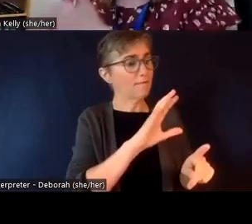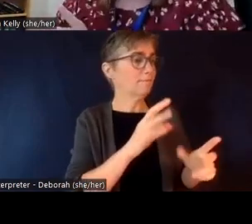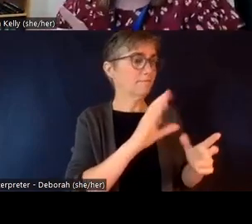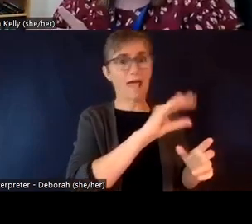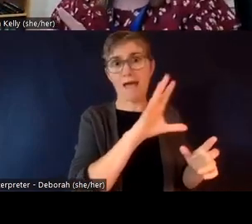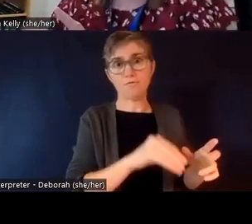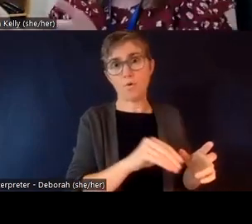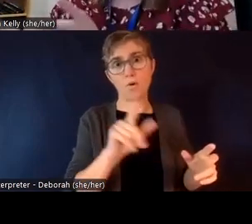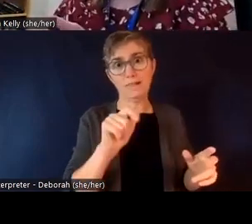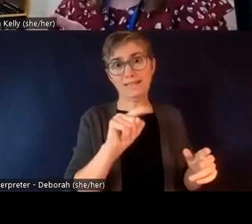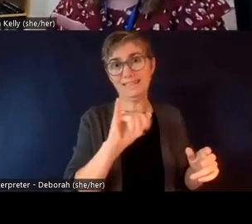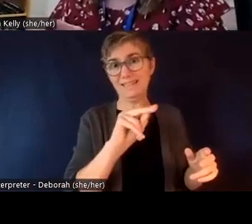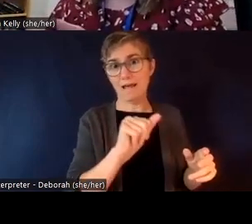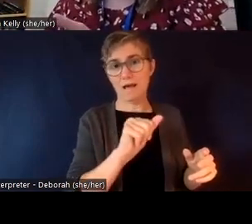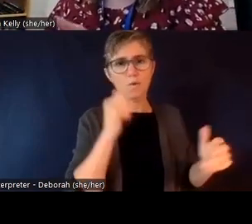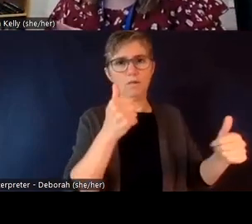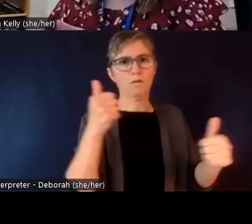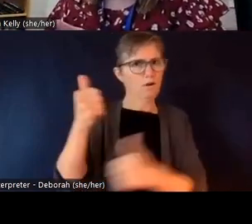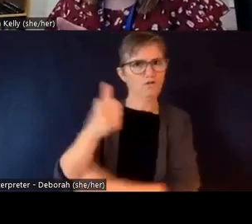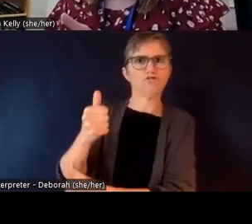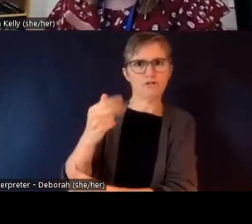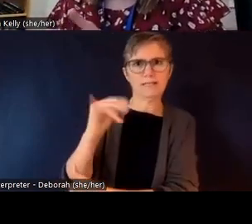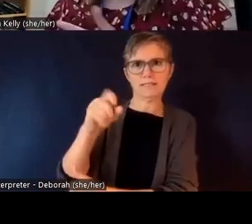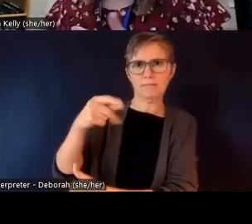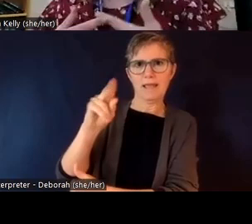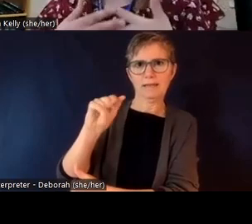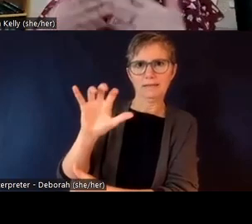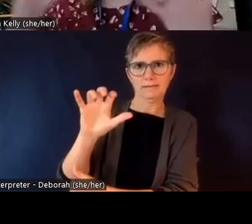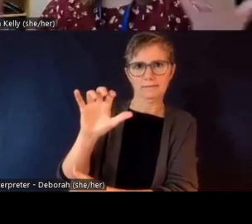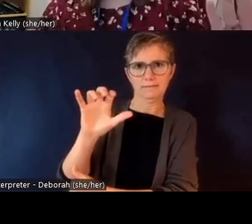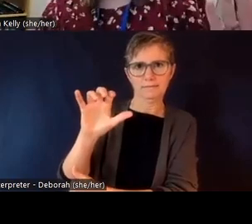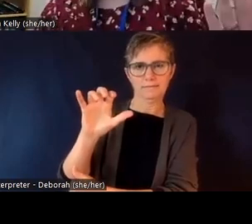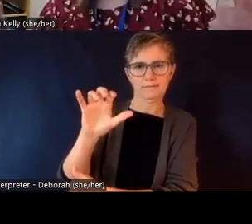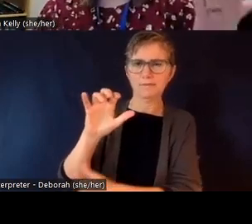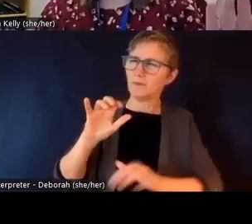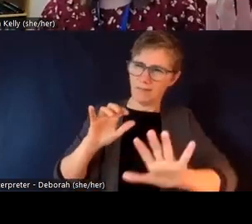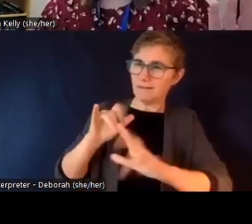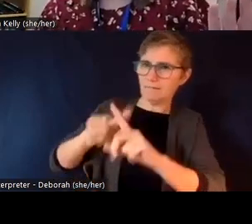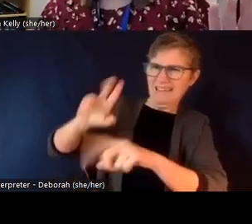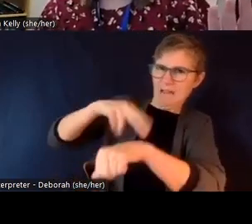they would be put into Hispanic category. So these are just some things when you're working